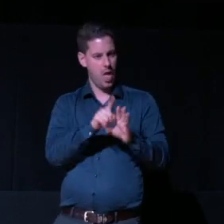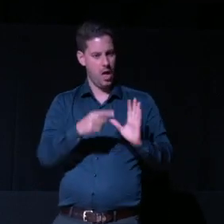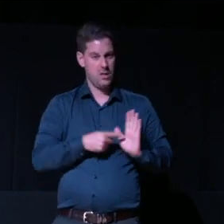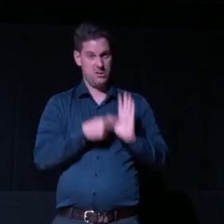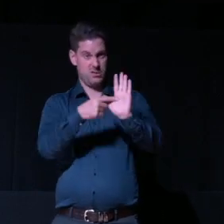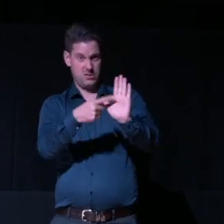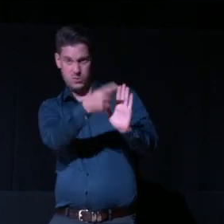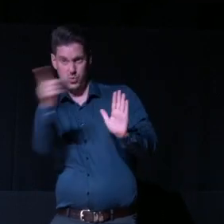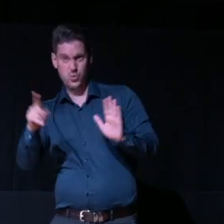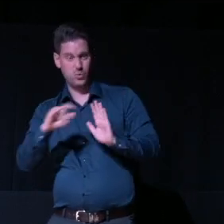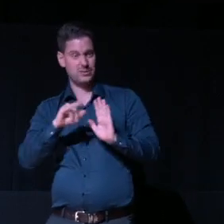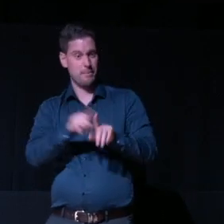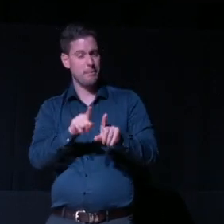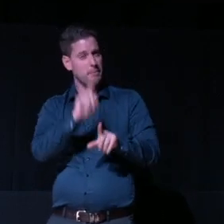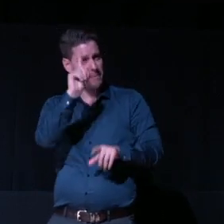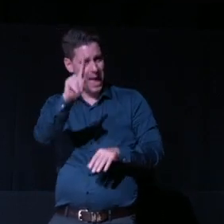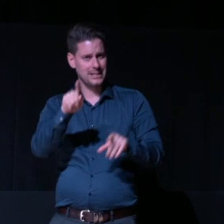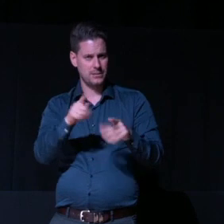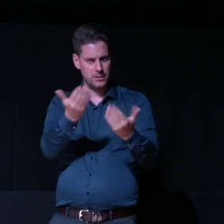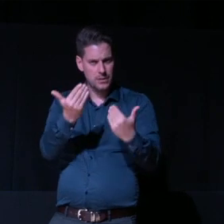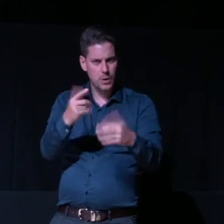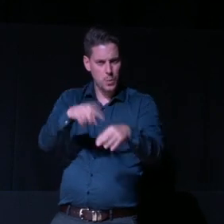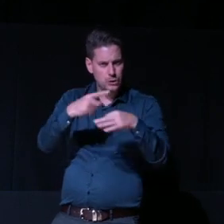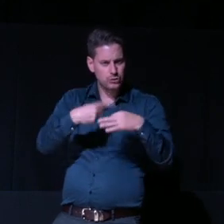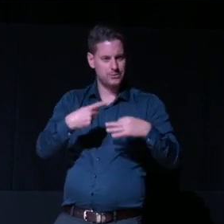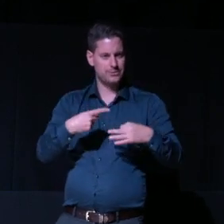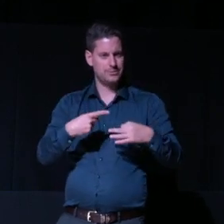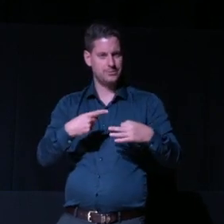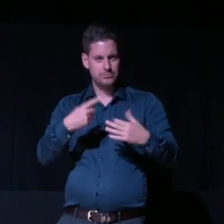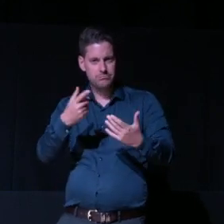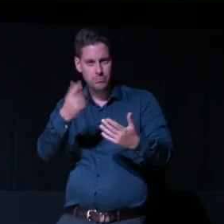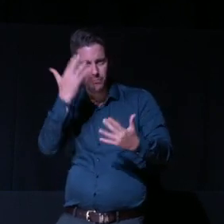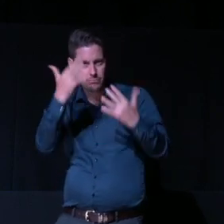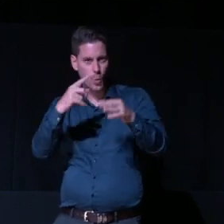but also to ask questions and not answer them, you know. It's for the audience